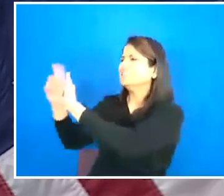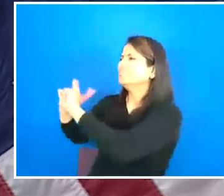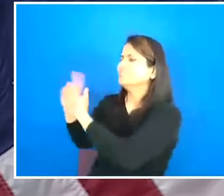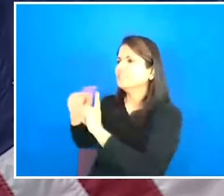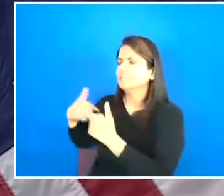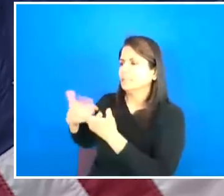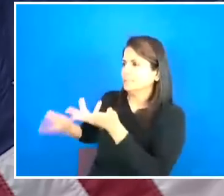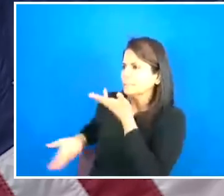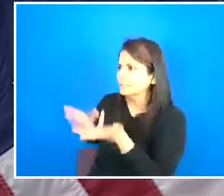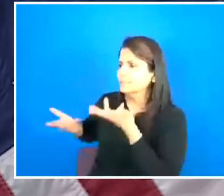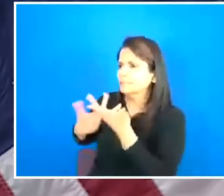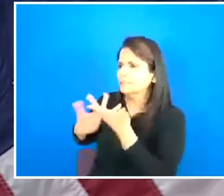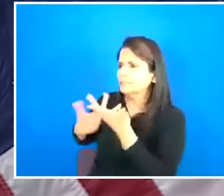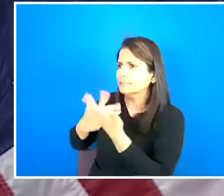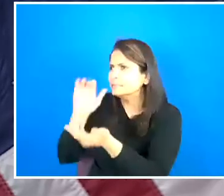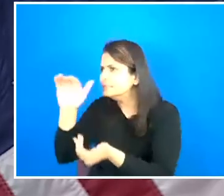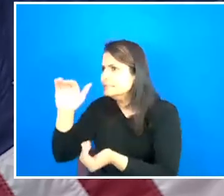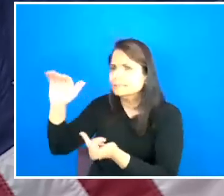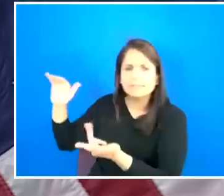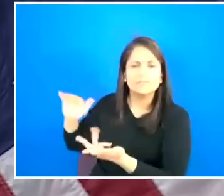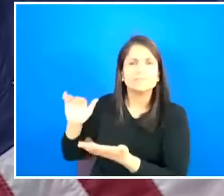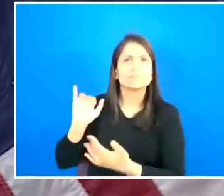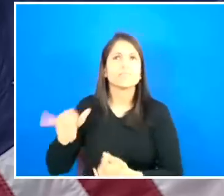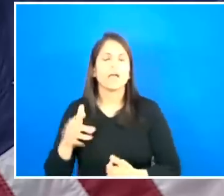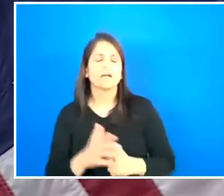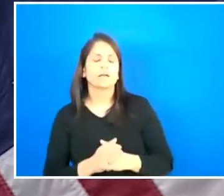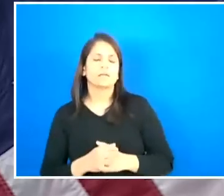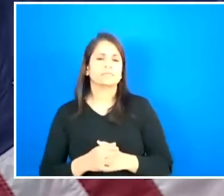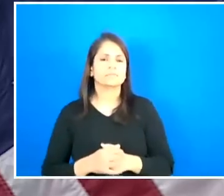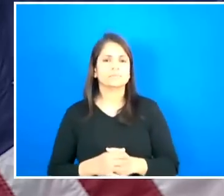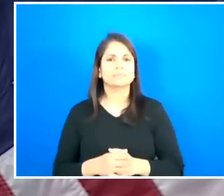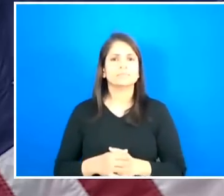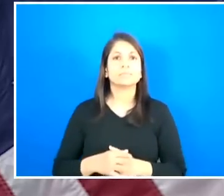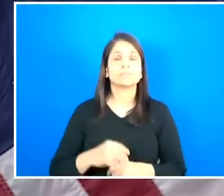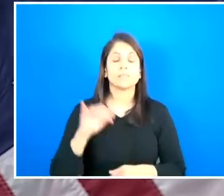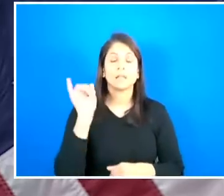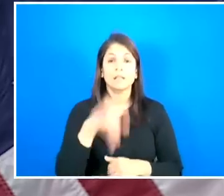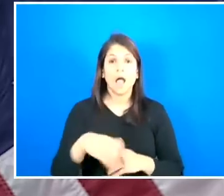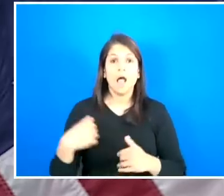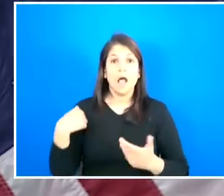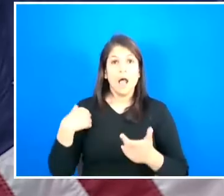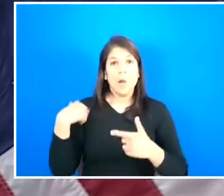SURE TO SEE IF THERE'S ANY DIFFERENCE WHEN